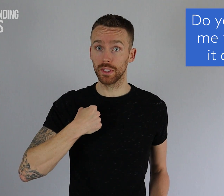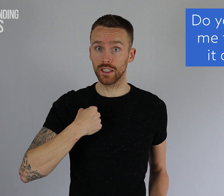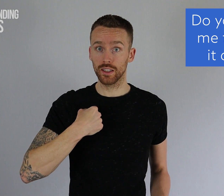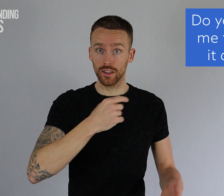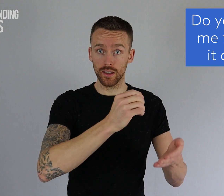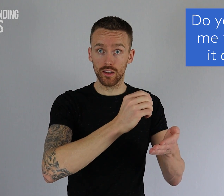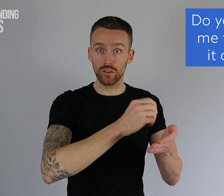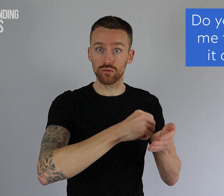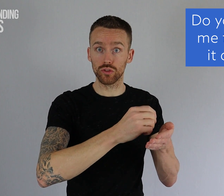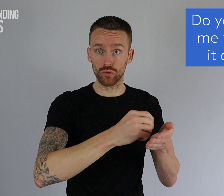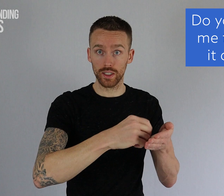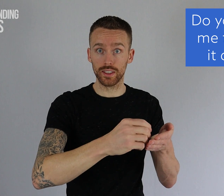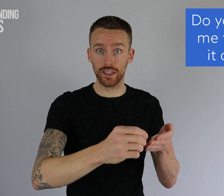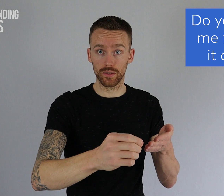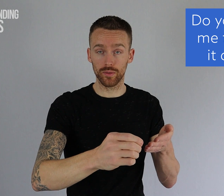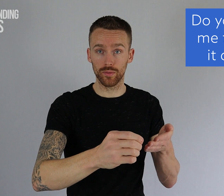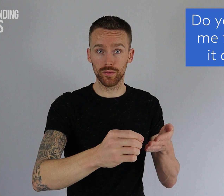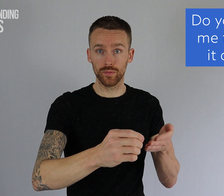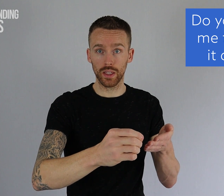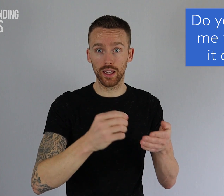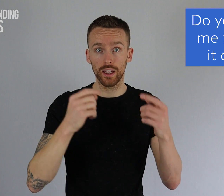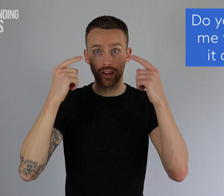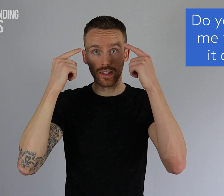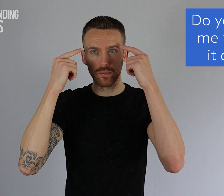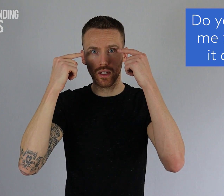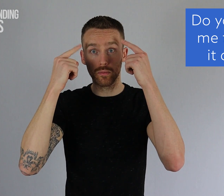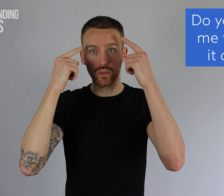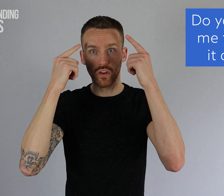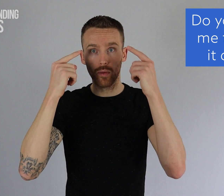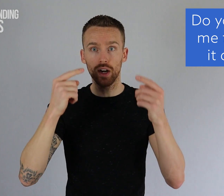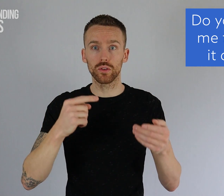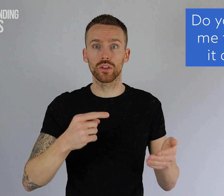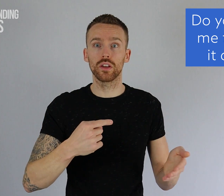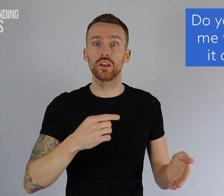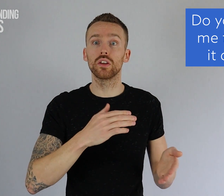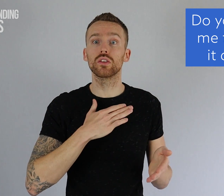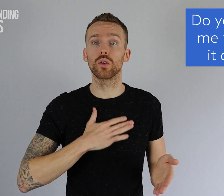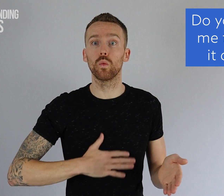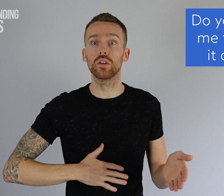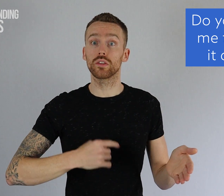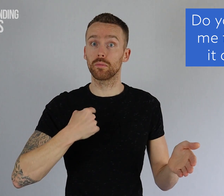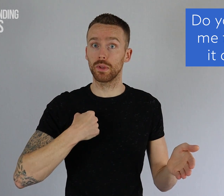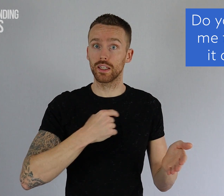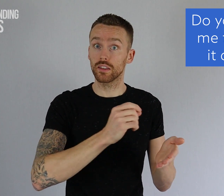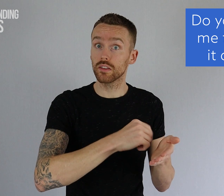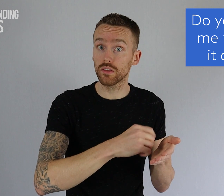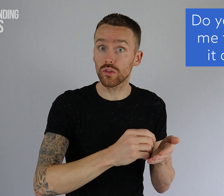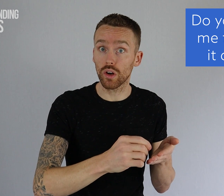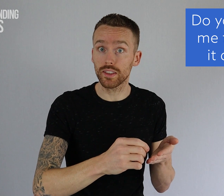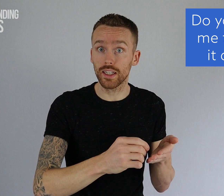me to write it down. And at the same time, move your eyebrows. So want me to write it